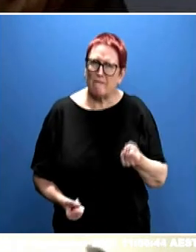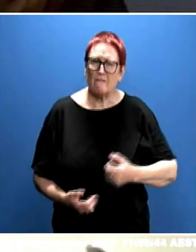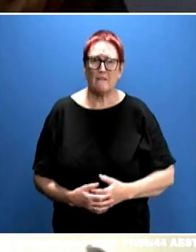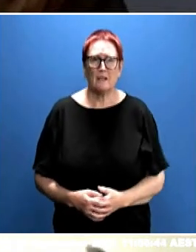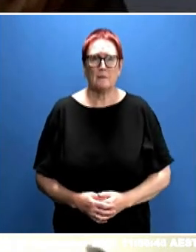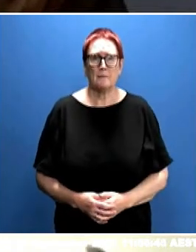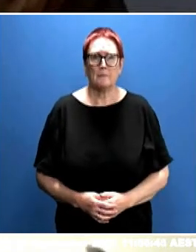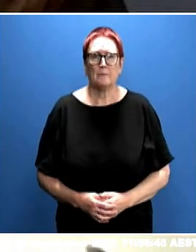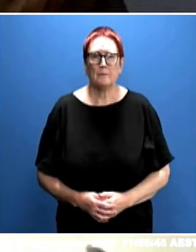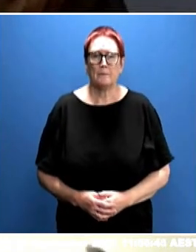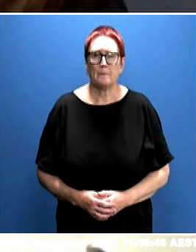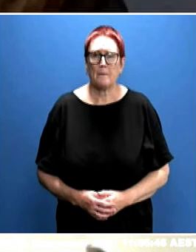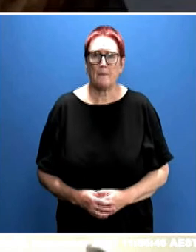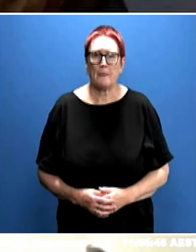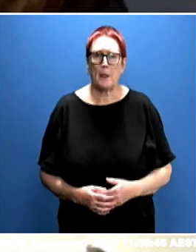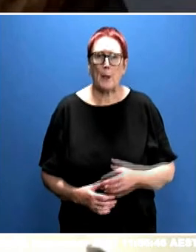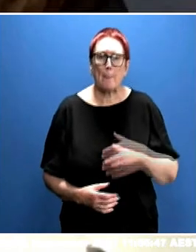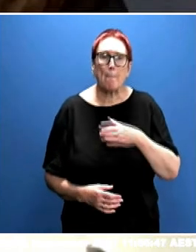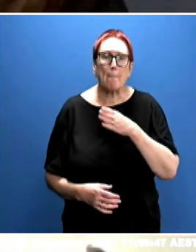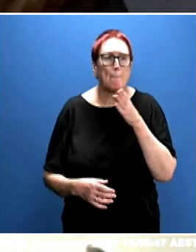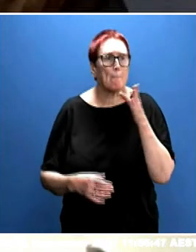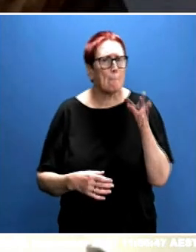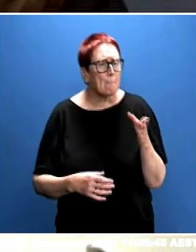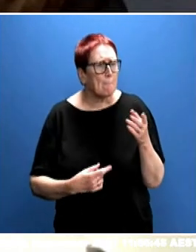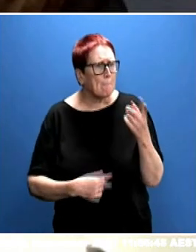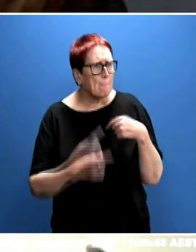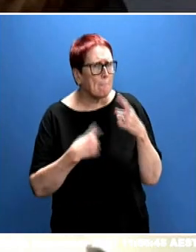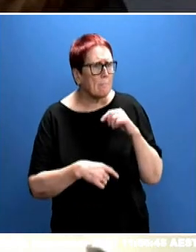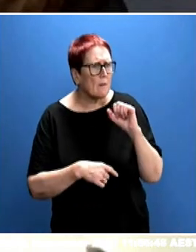Ms Greenoff, I'm interested if you could tell us, from your